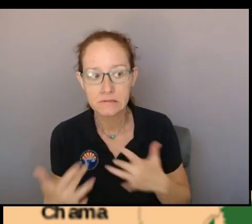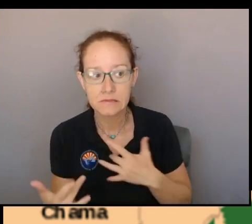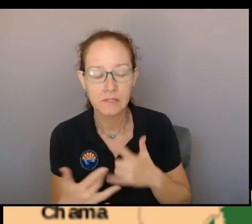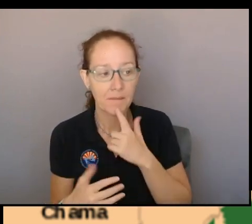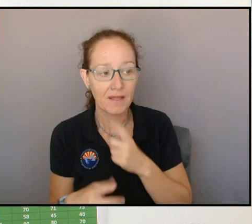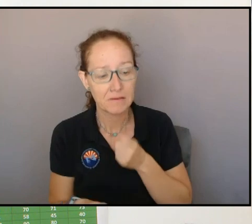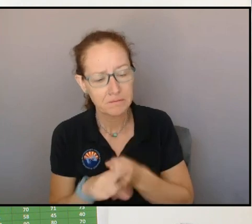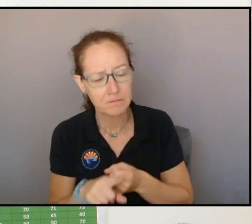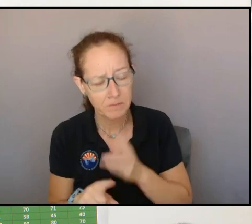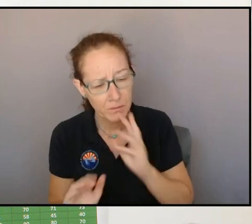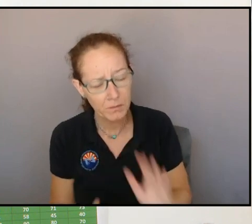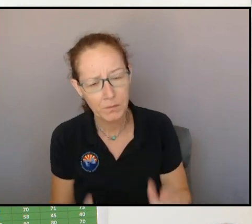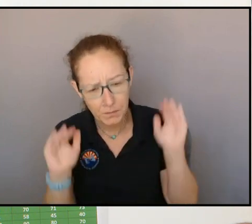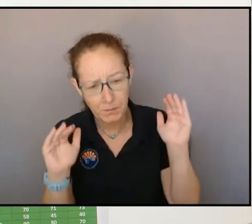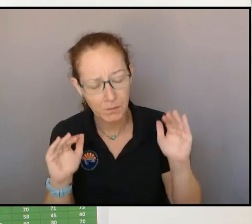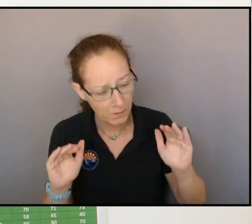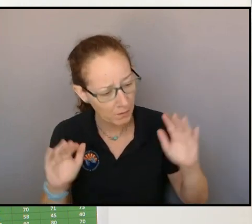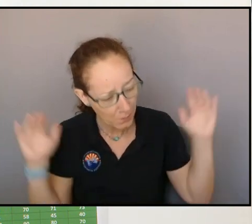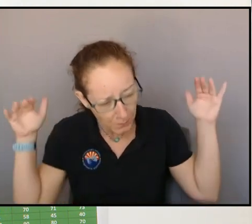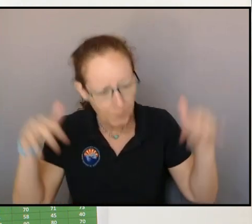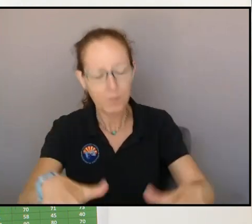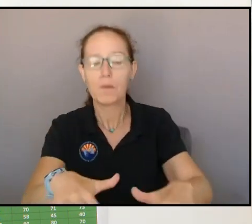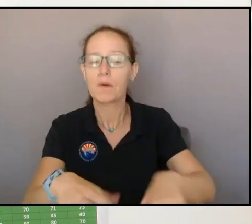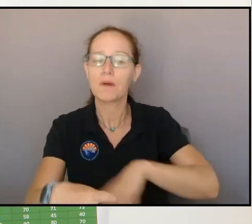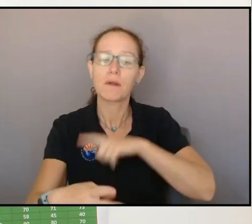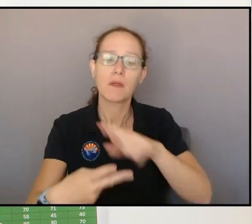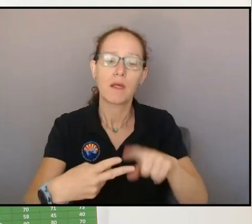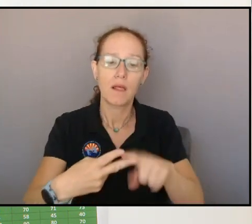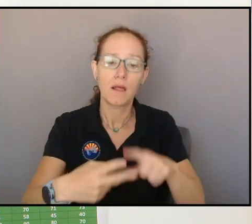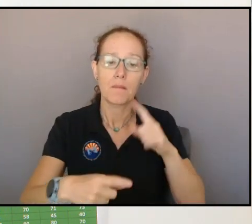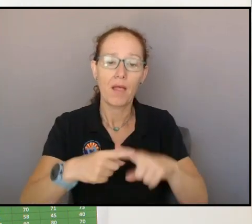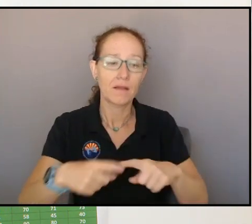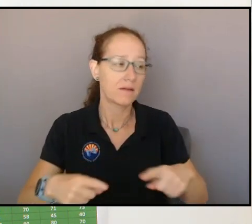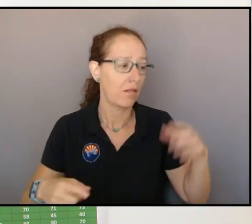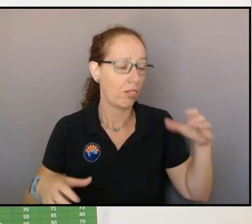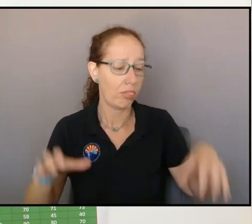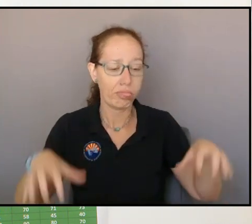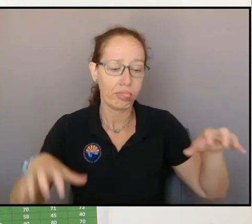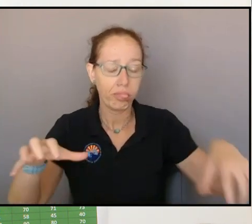anywhere in or nearby this Calf Canyon Hermits Peak fire. Uh